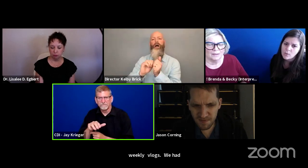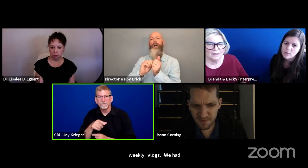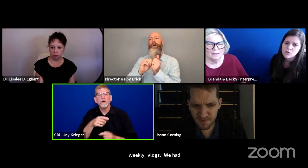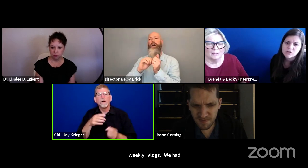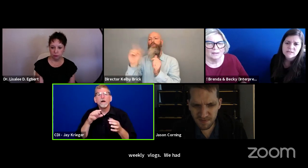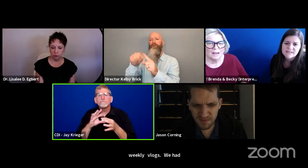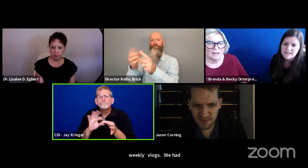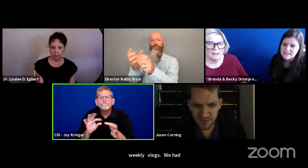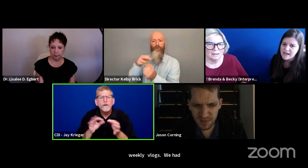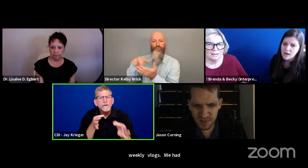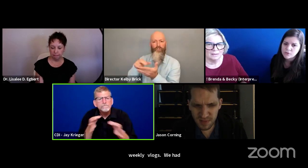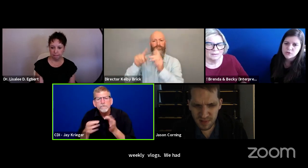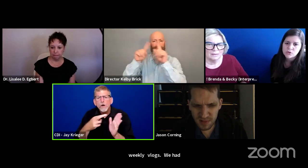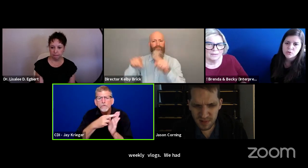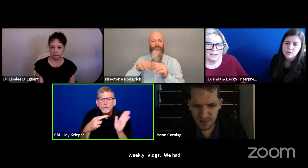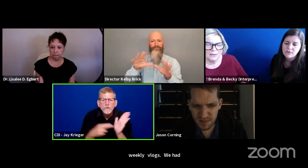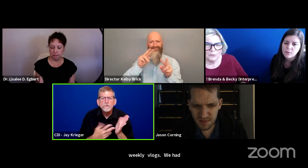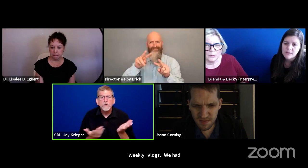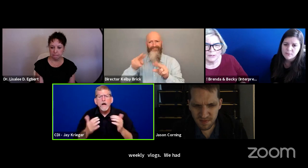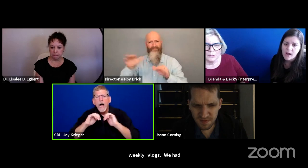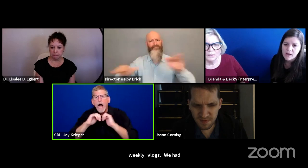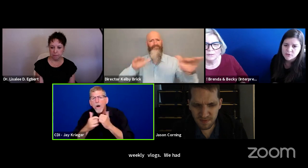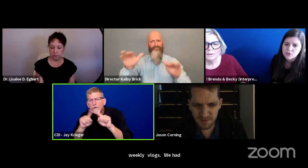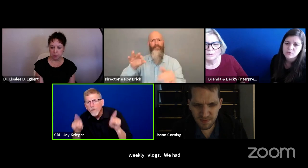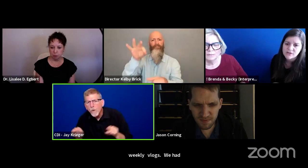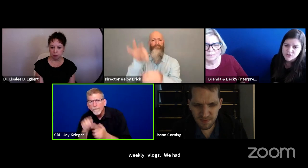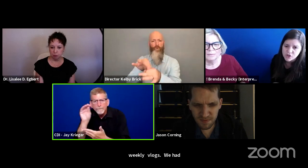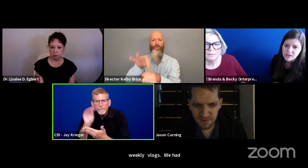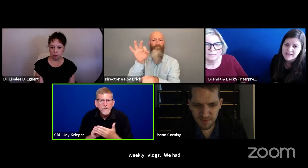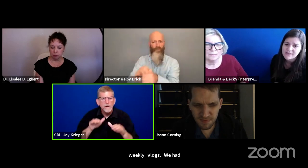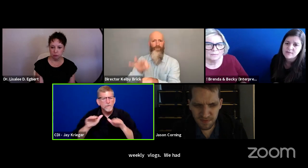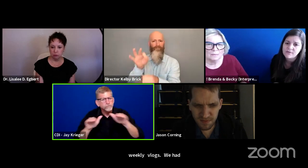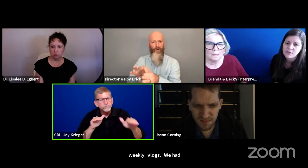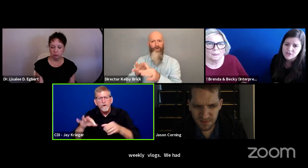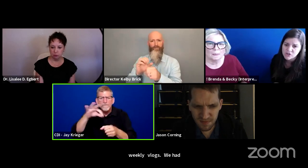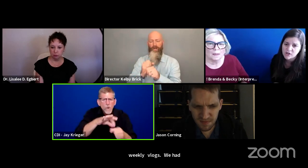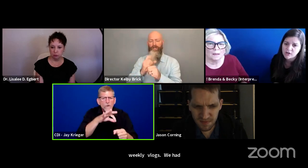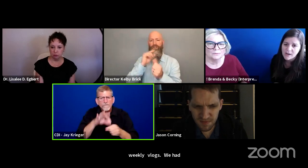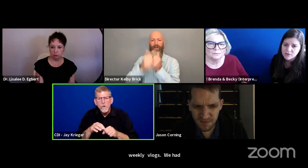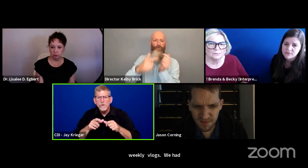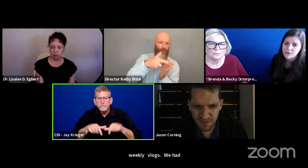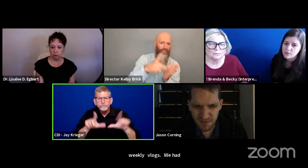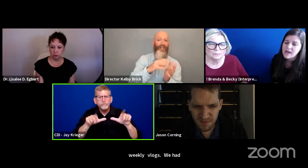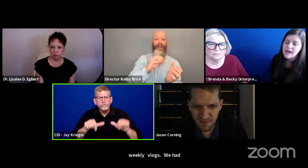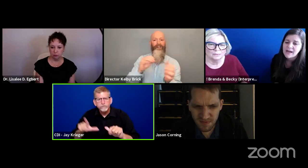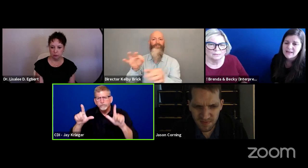We were discussing how to inform people how to register and get the information out on how to vote.